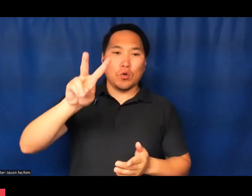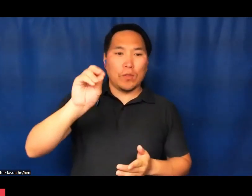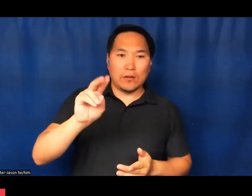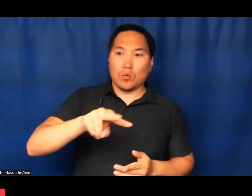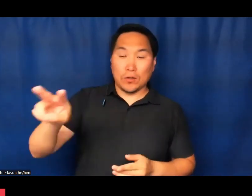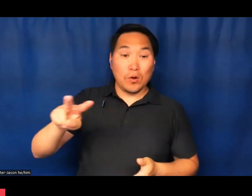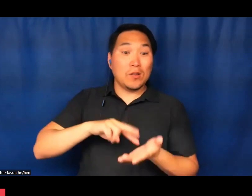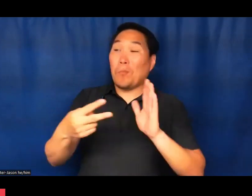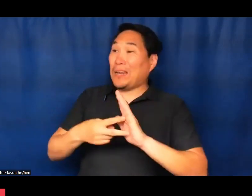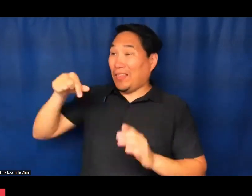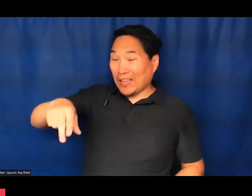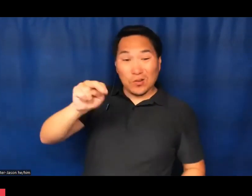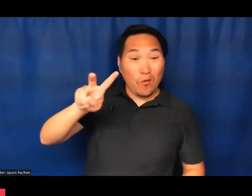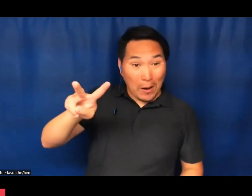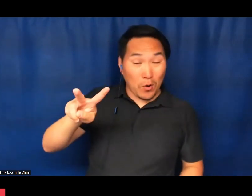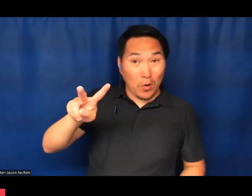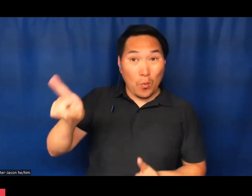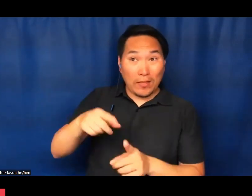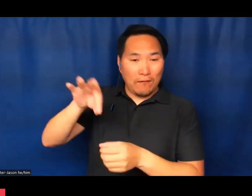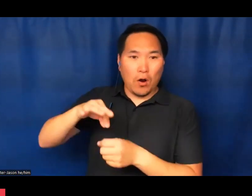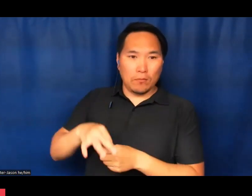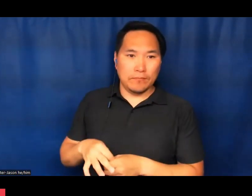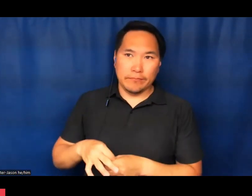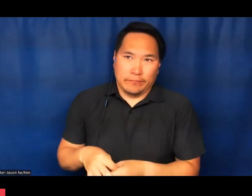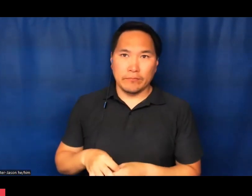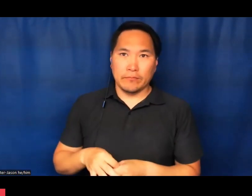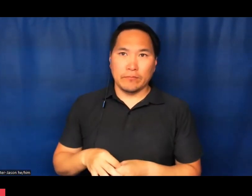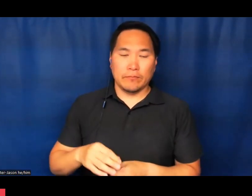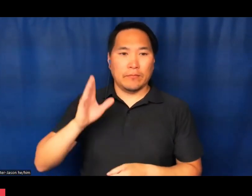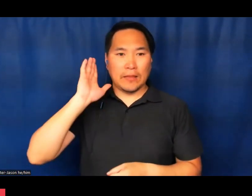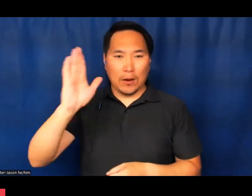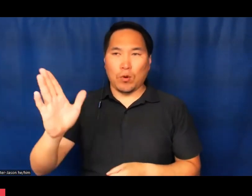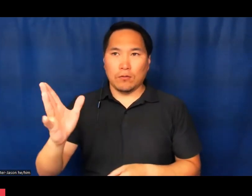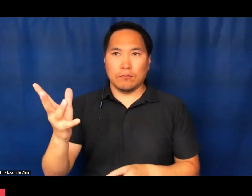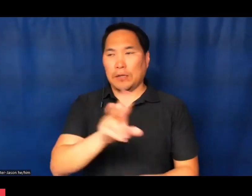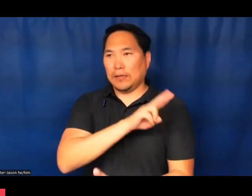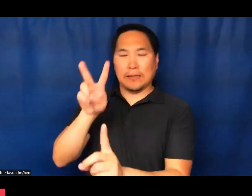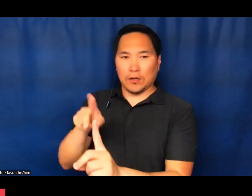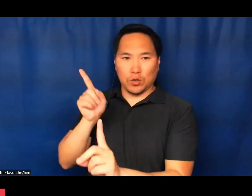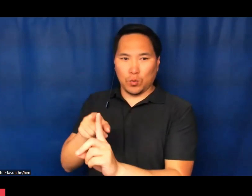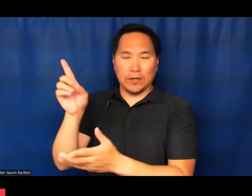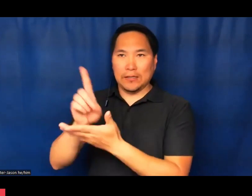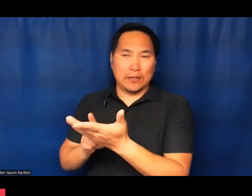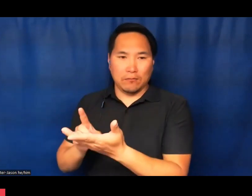When Black voters go out to vote, they're going to assign to districts and based on